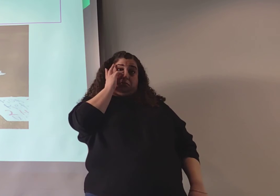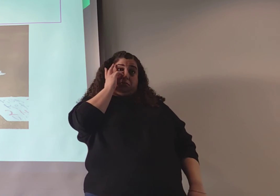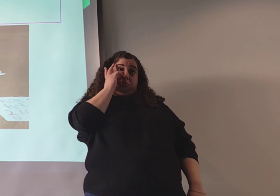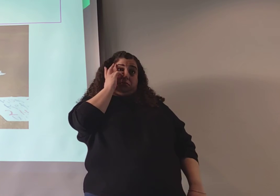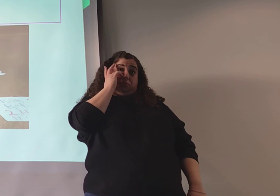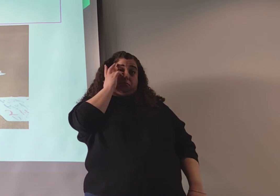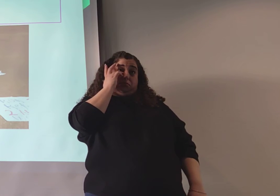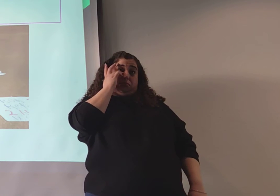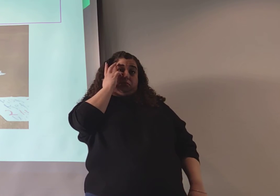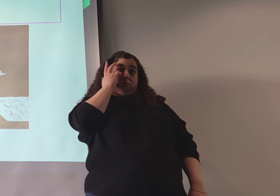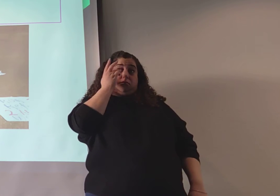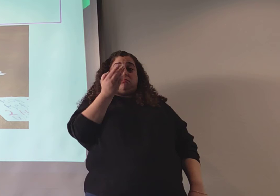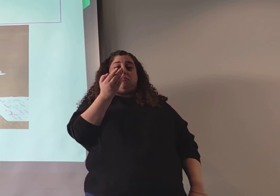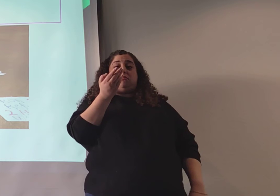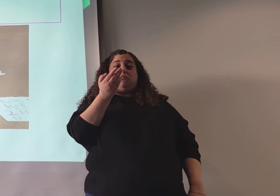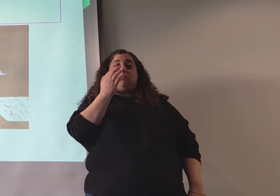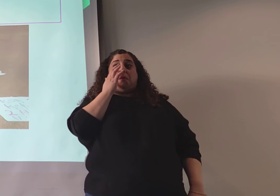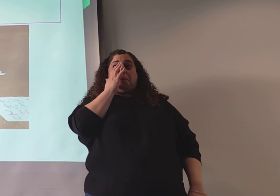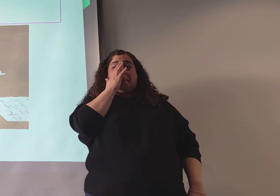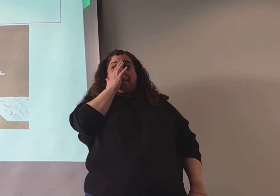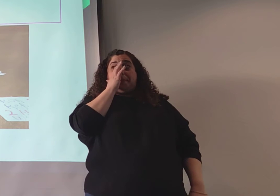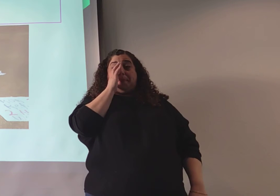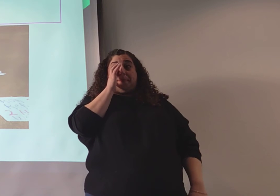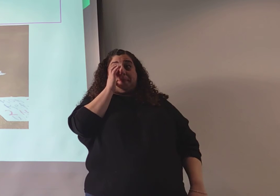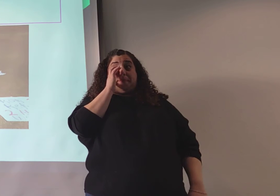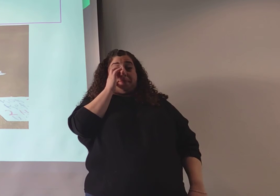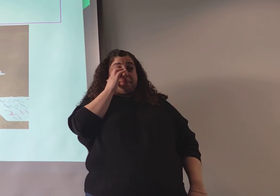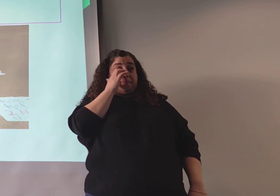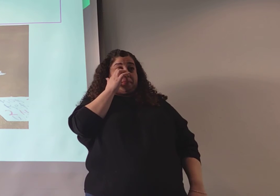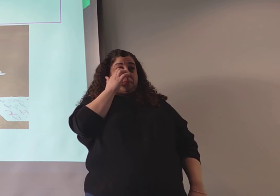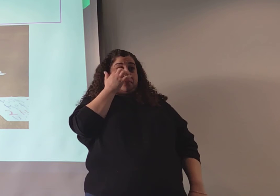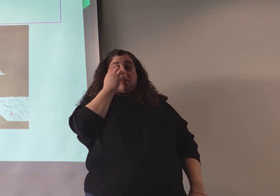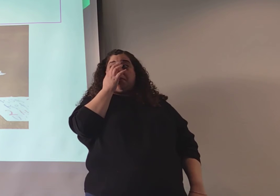Other than that, in new housing, or? No, because when they move they have to move somewhere that’s section 8.